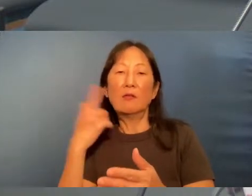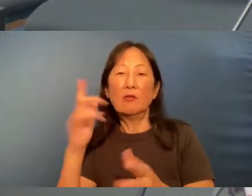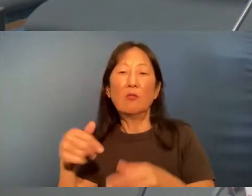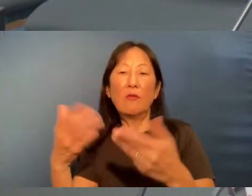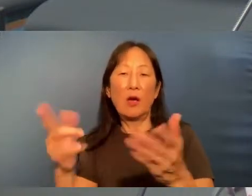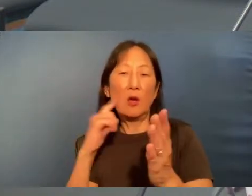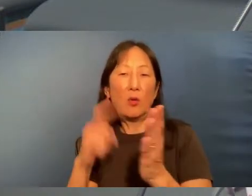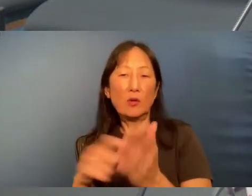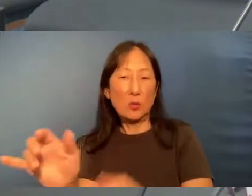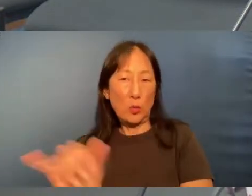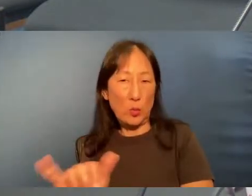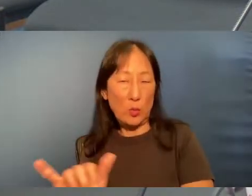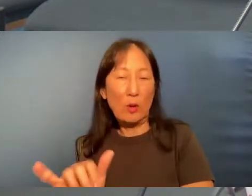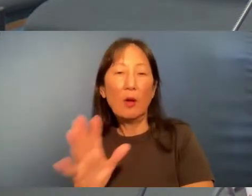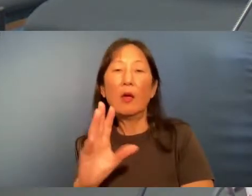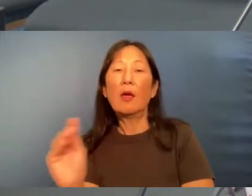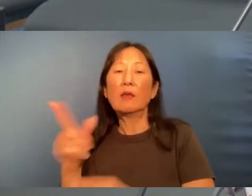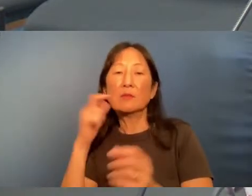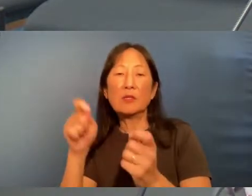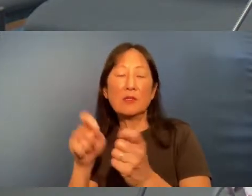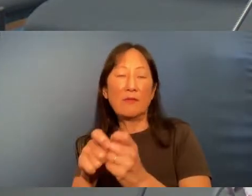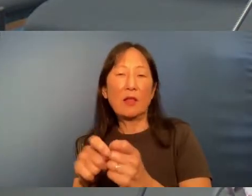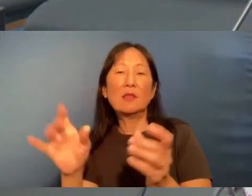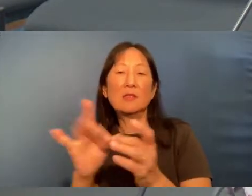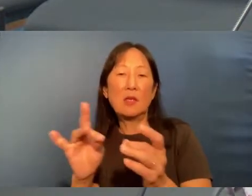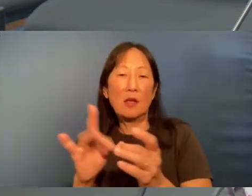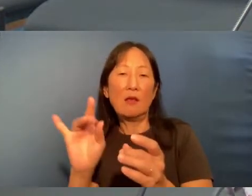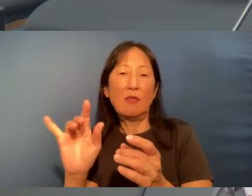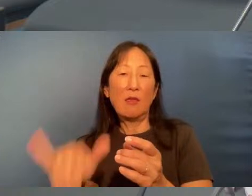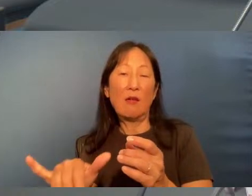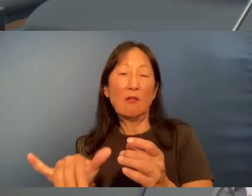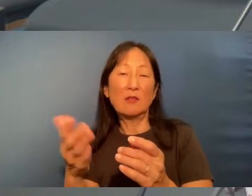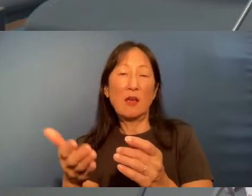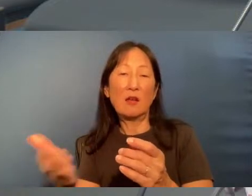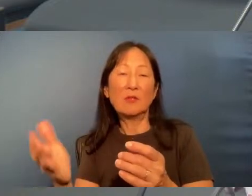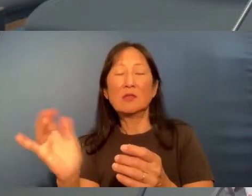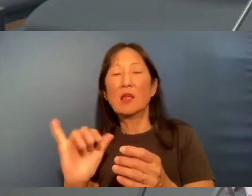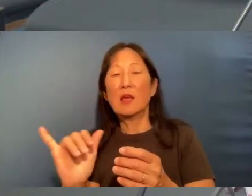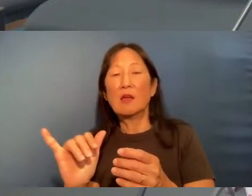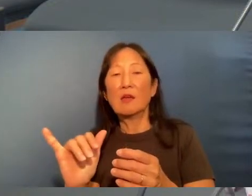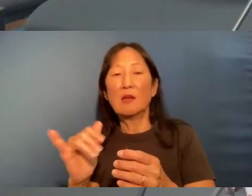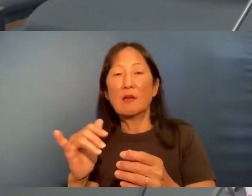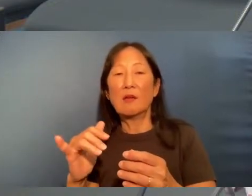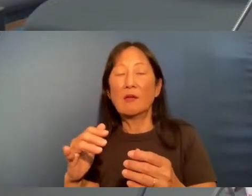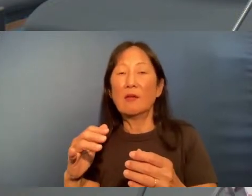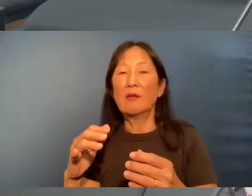And and specifically stating that the items such as vest certificates, et cetera, that you might be able